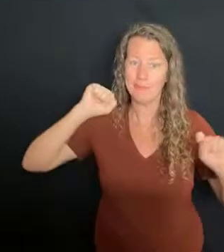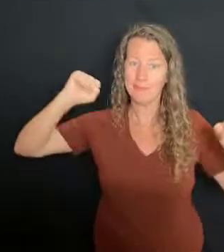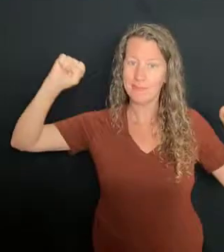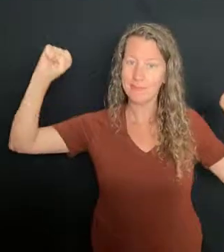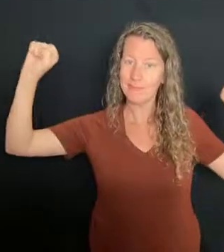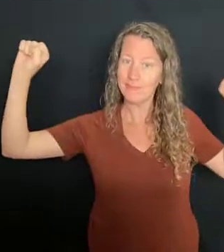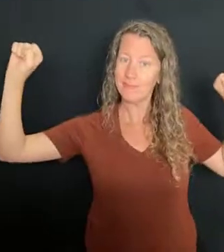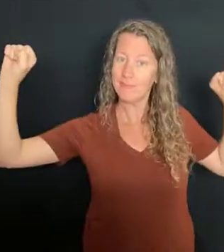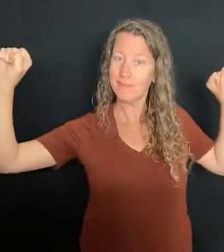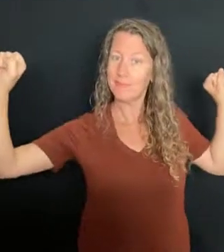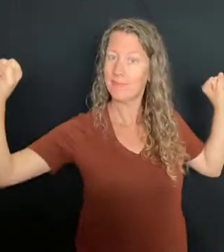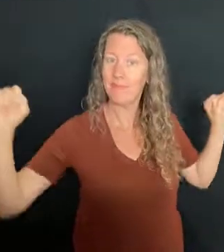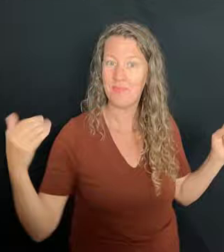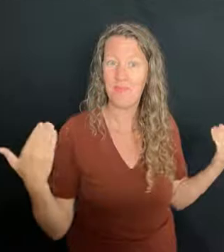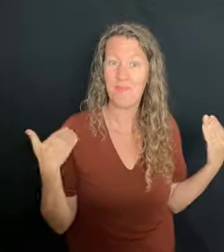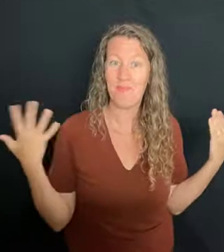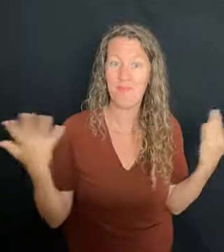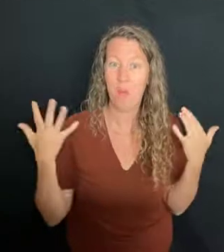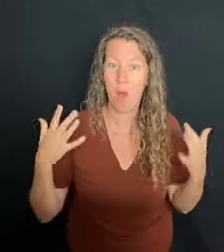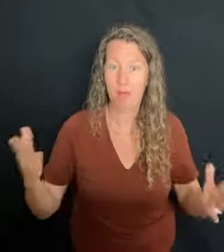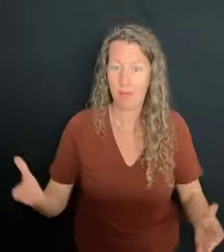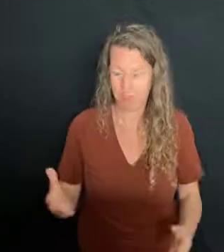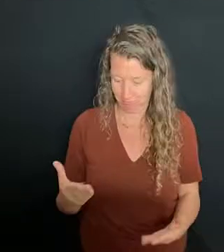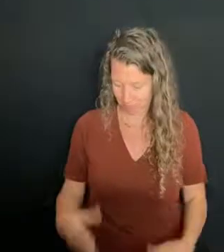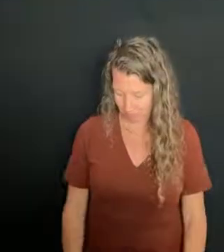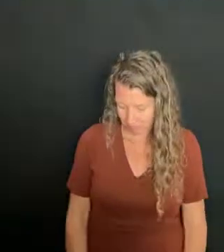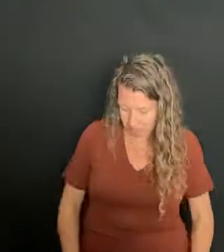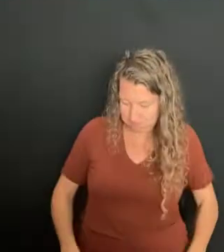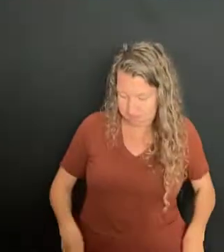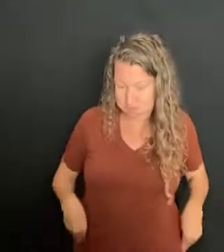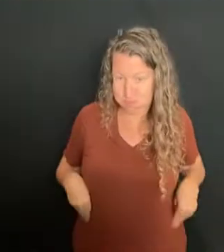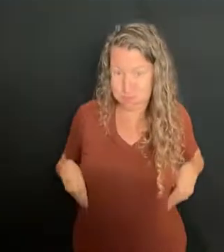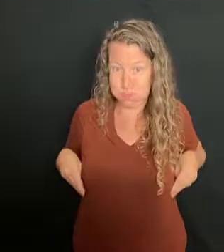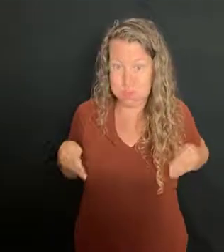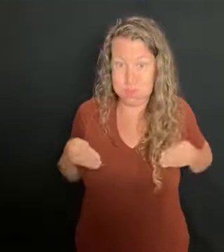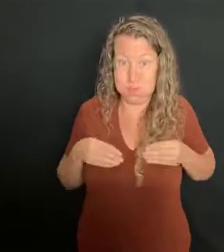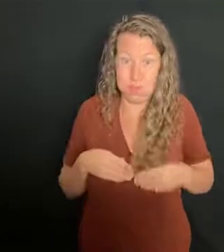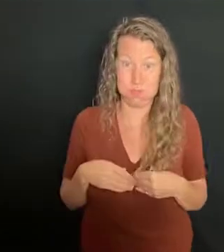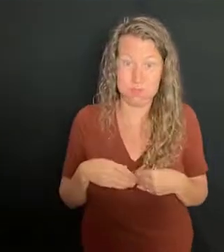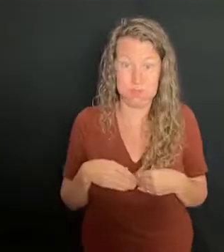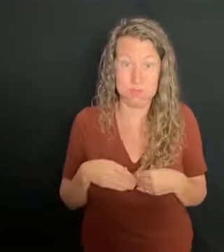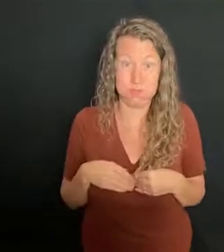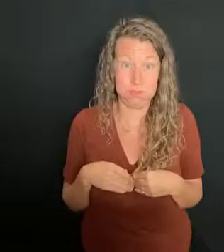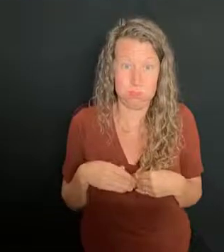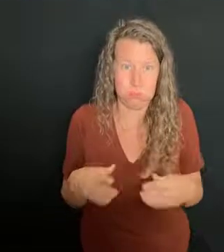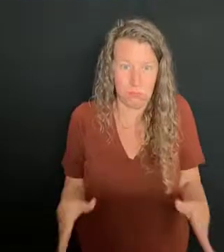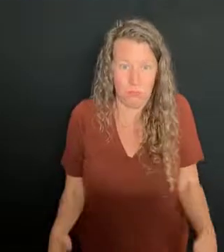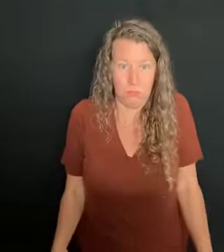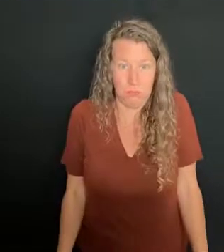Rosalee's mother and father smile as they listen to Ms. Kat. In speech bubbles pointing to Ms. Kat,